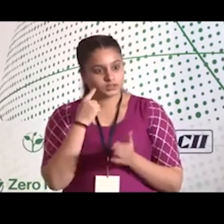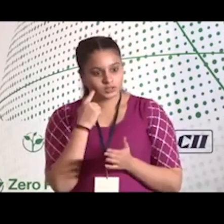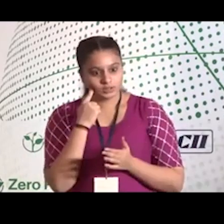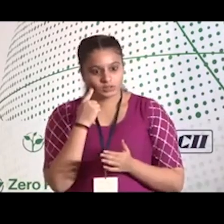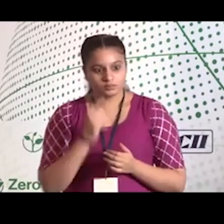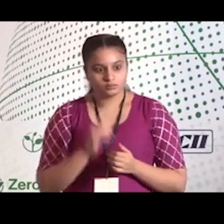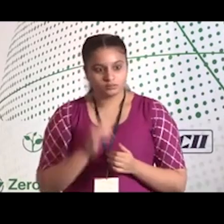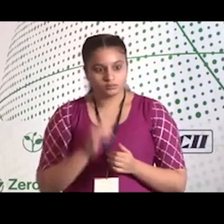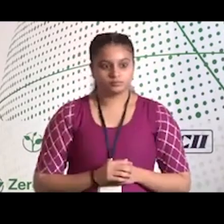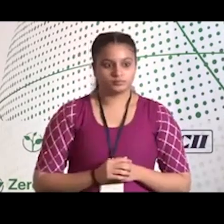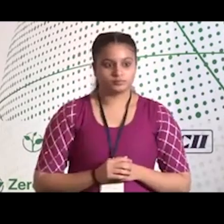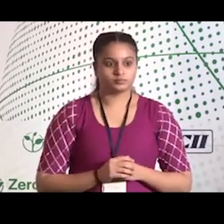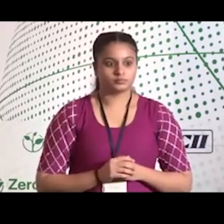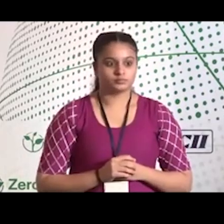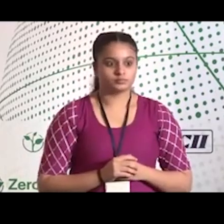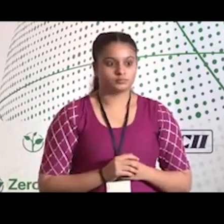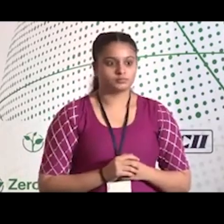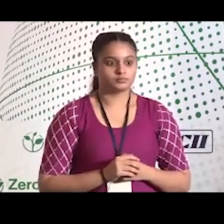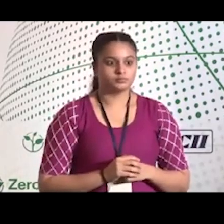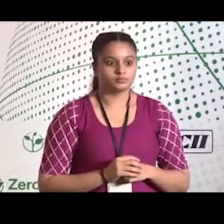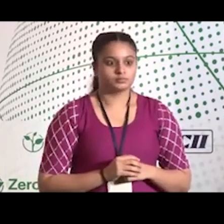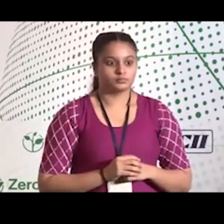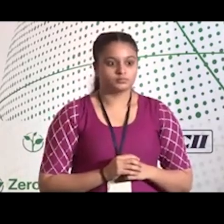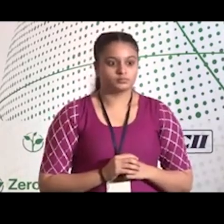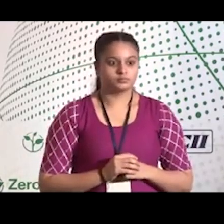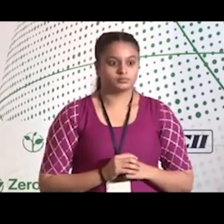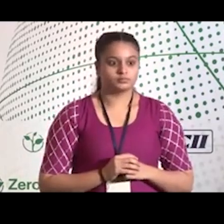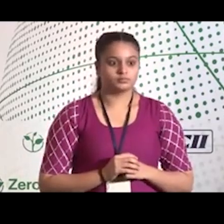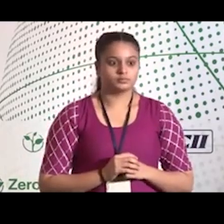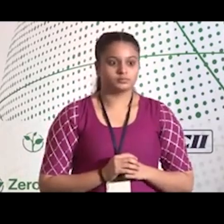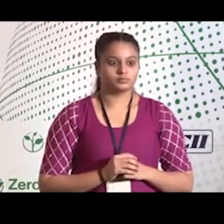Shivani Angkas, the Women